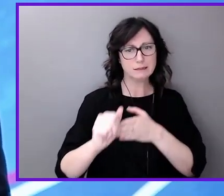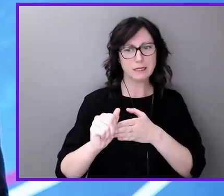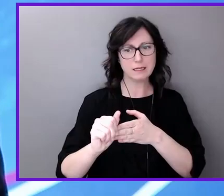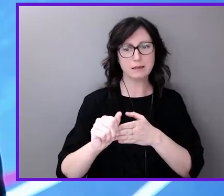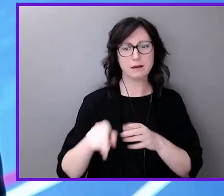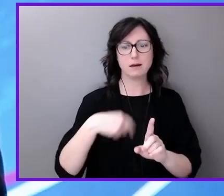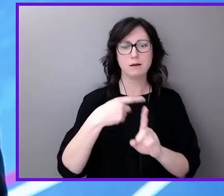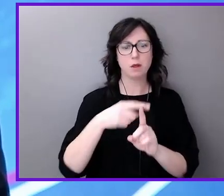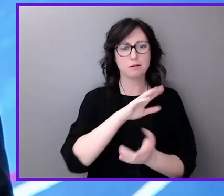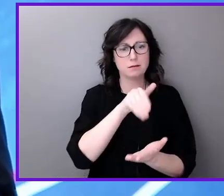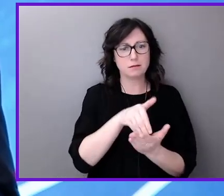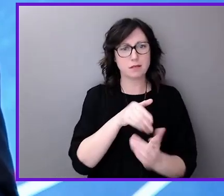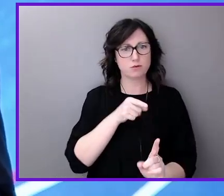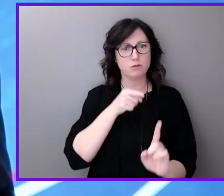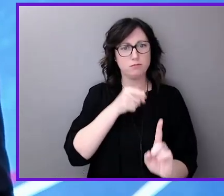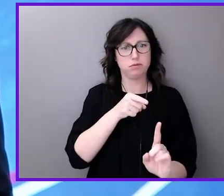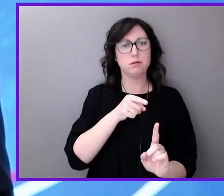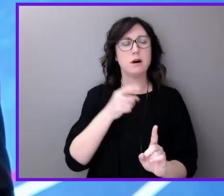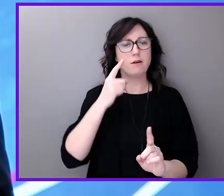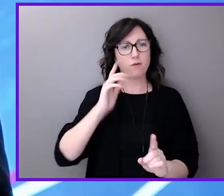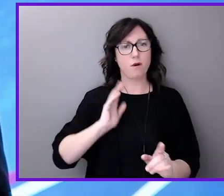dimension of the transformation and the evolution of the Council.